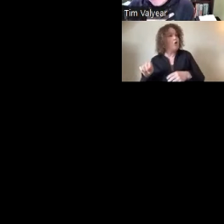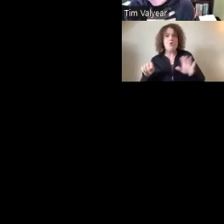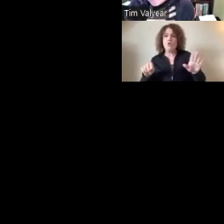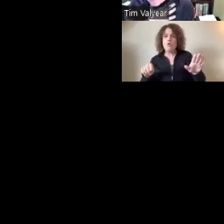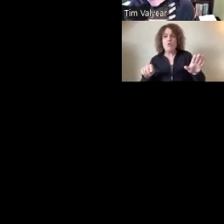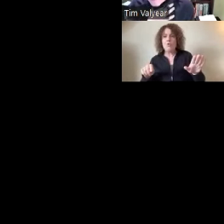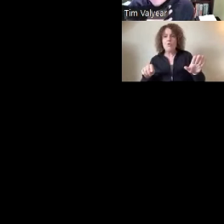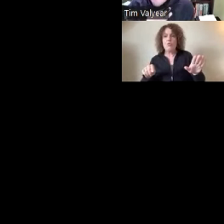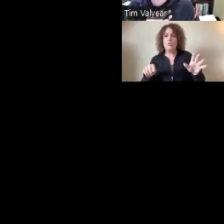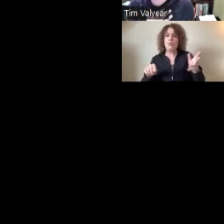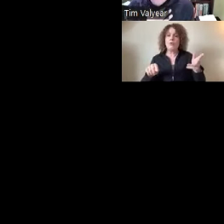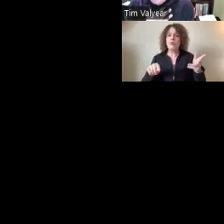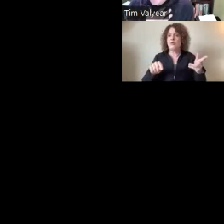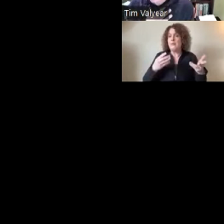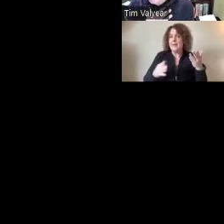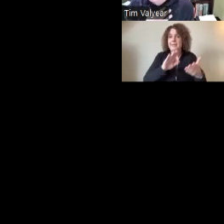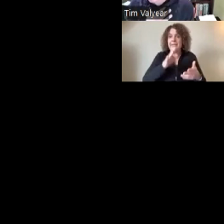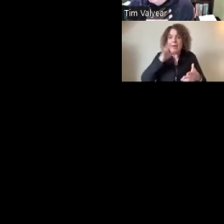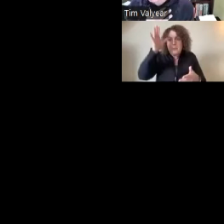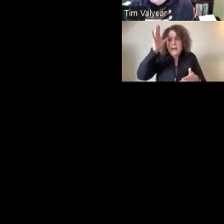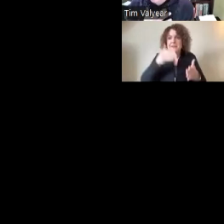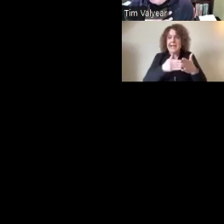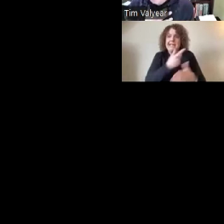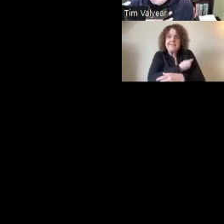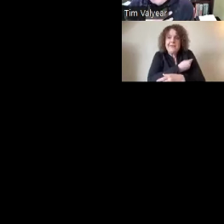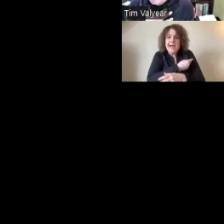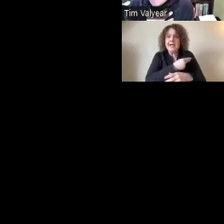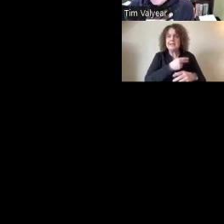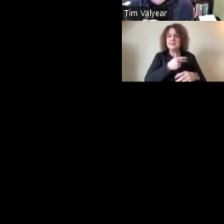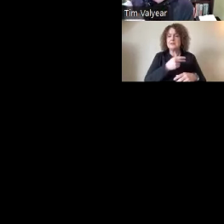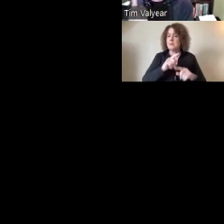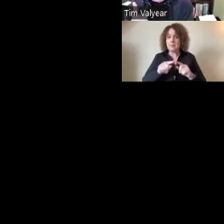olds and 13-year-olds saying you don't have to wear your